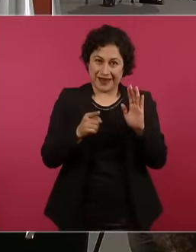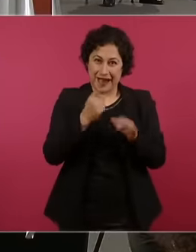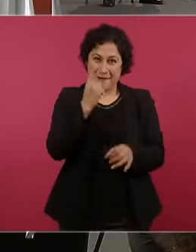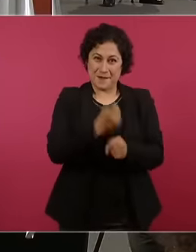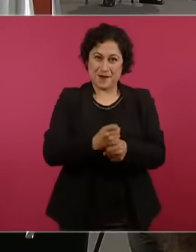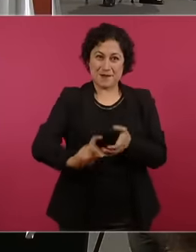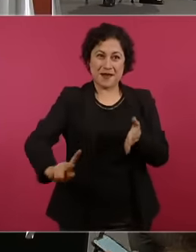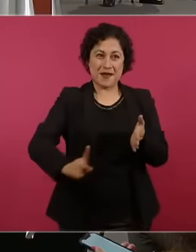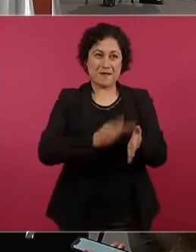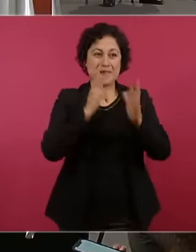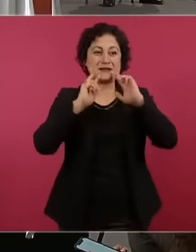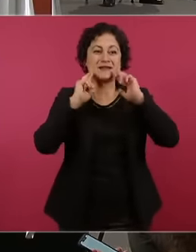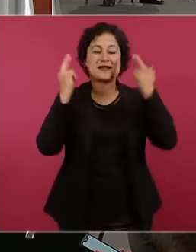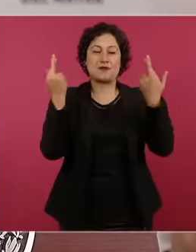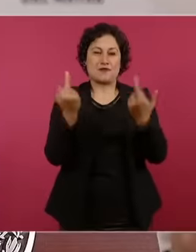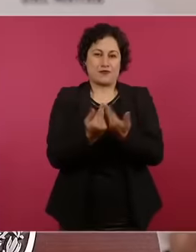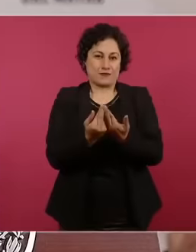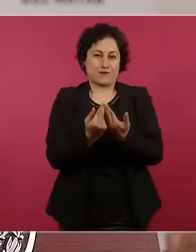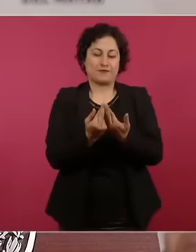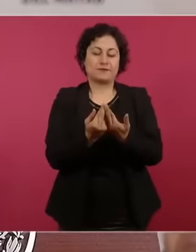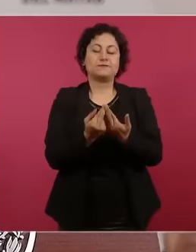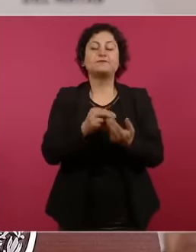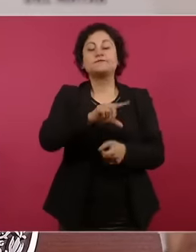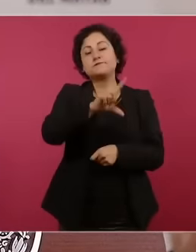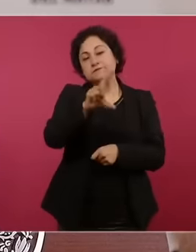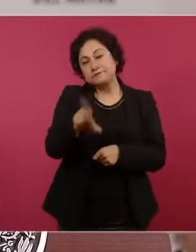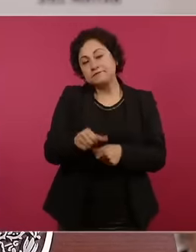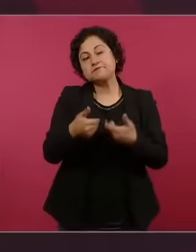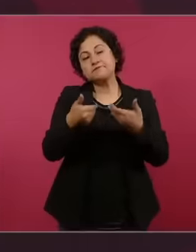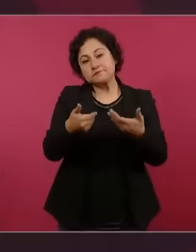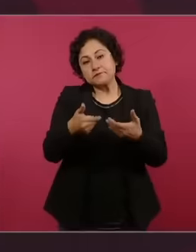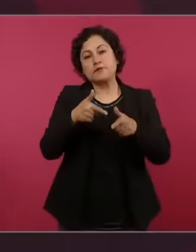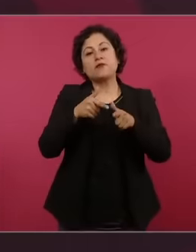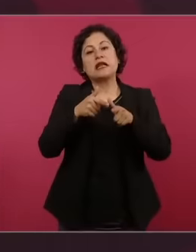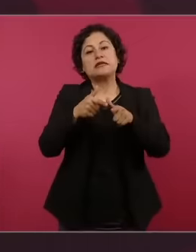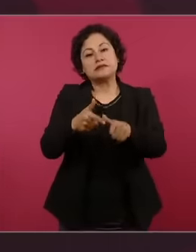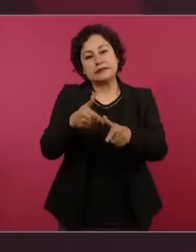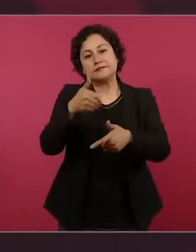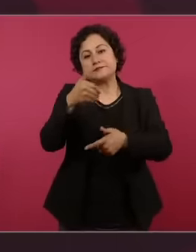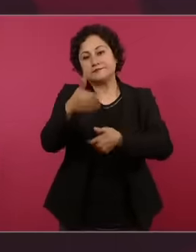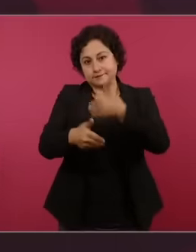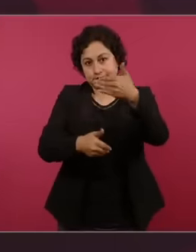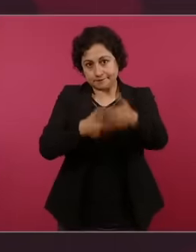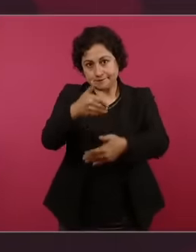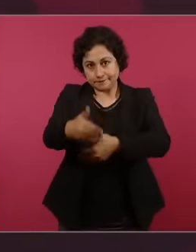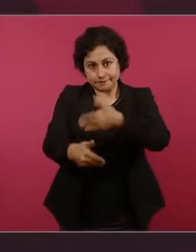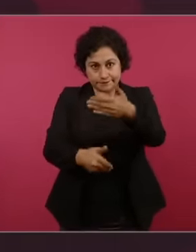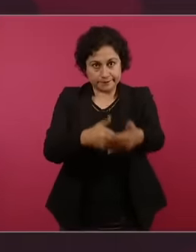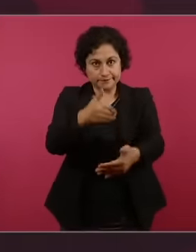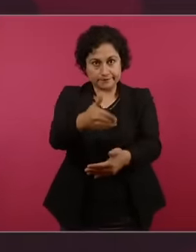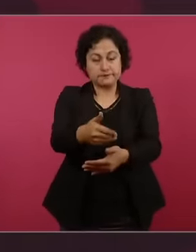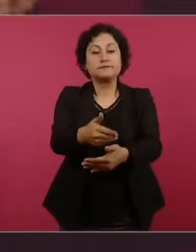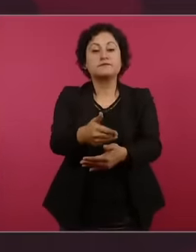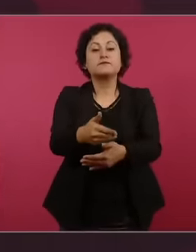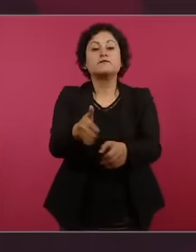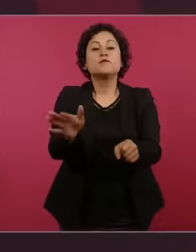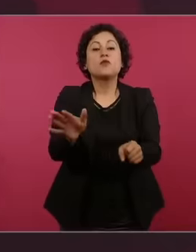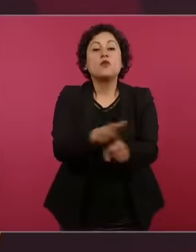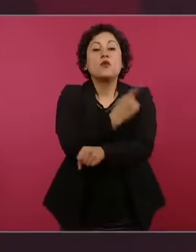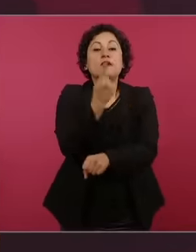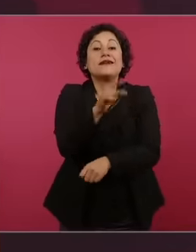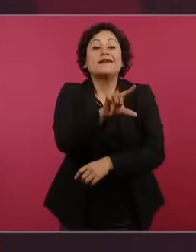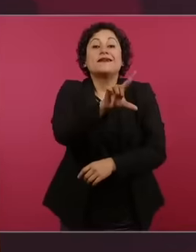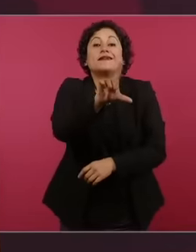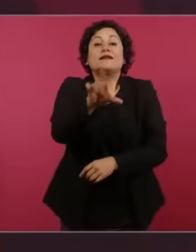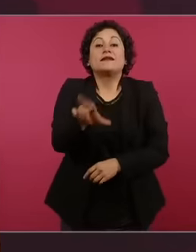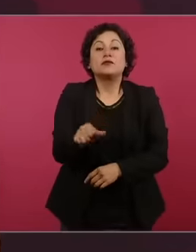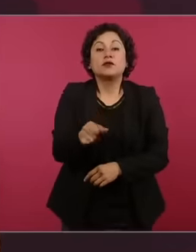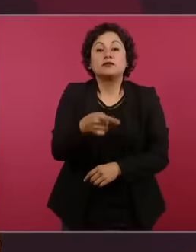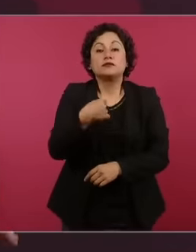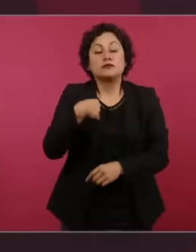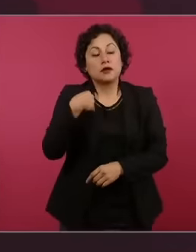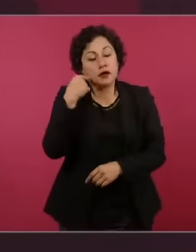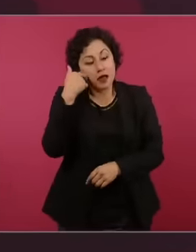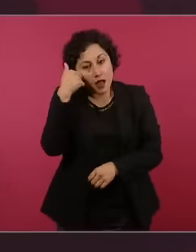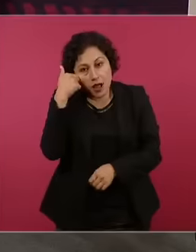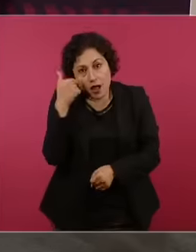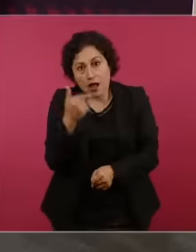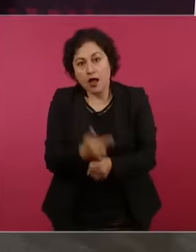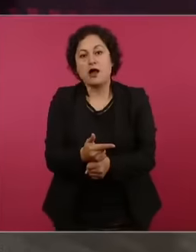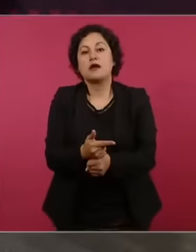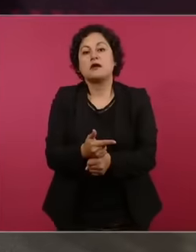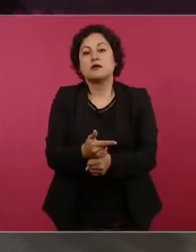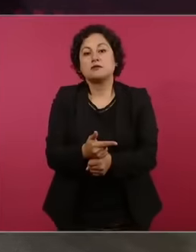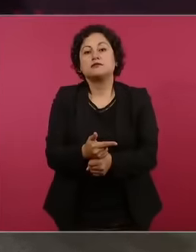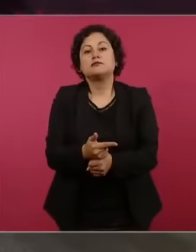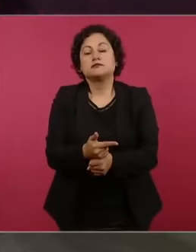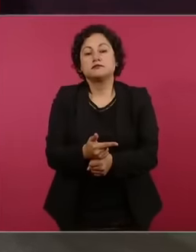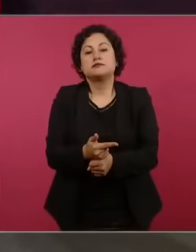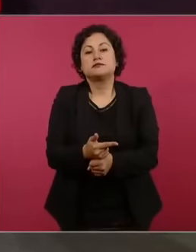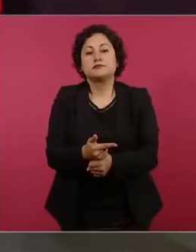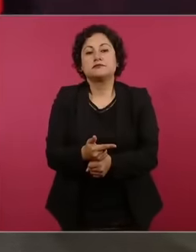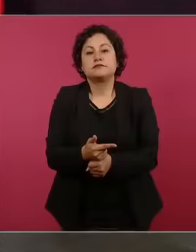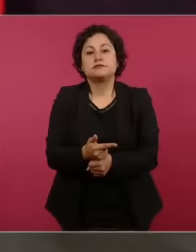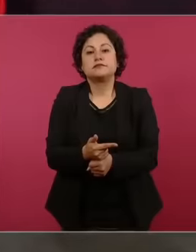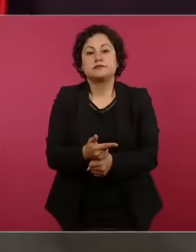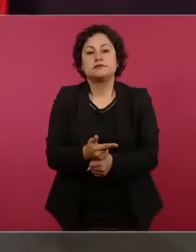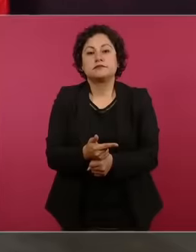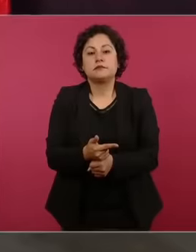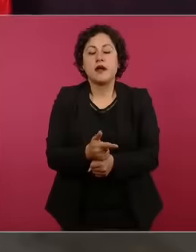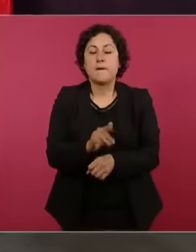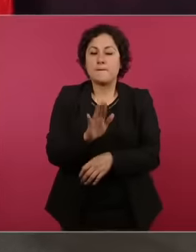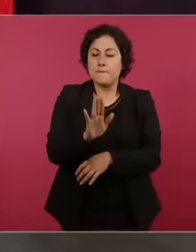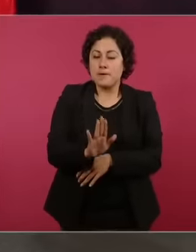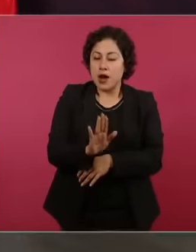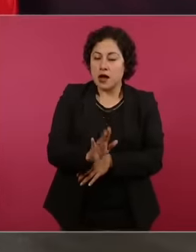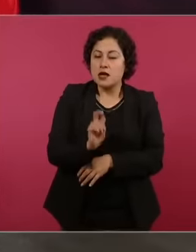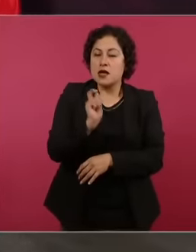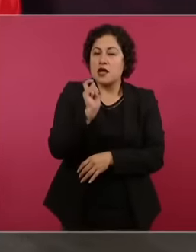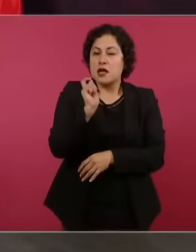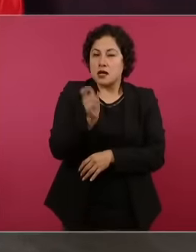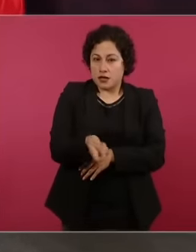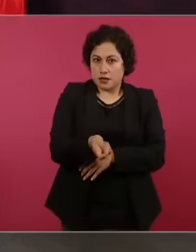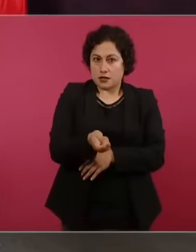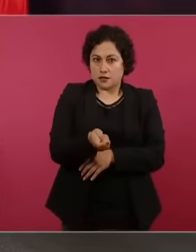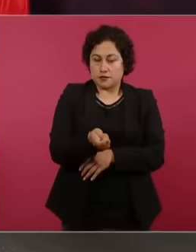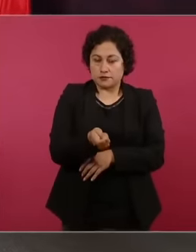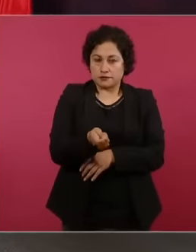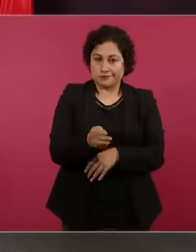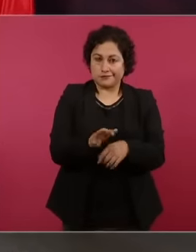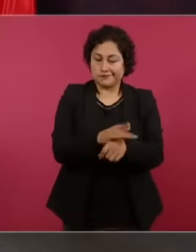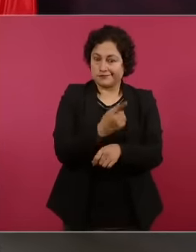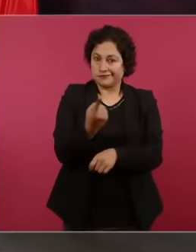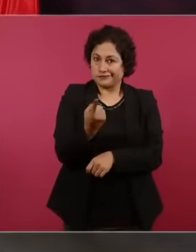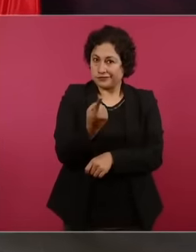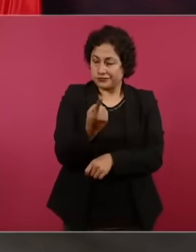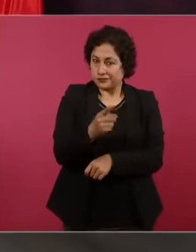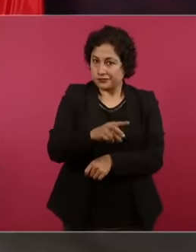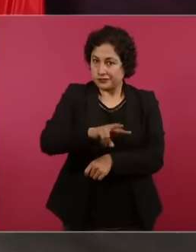the matter continues because we found out that uh a part because there are in fact two or three